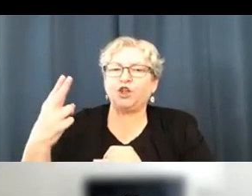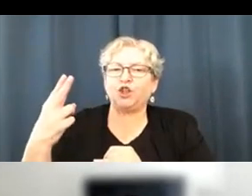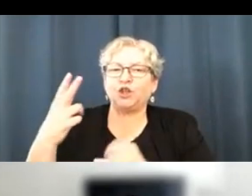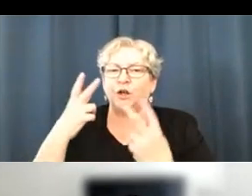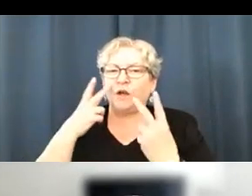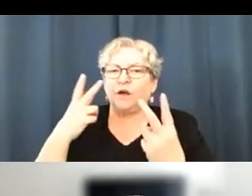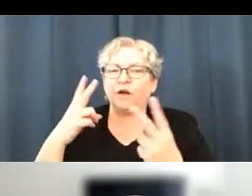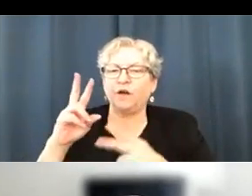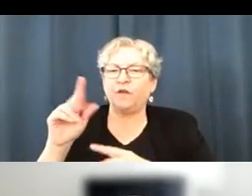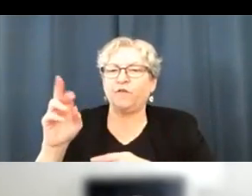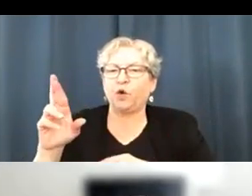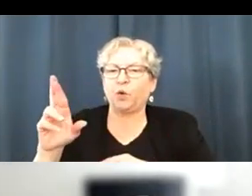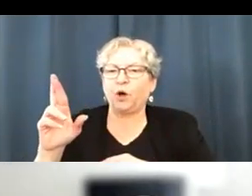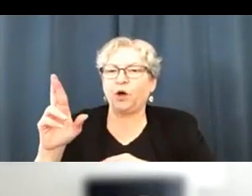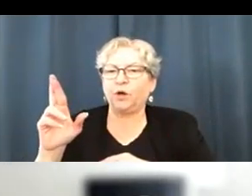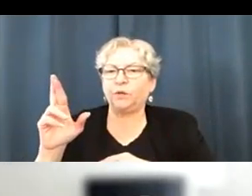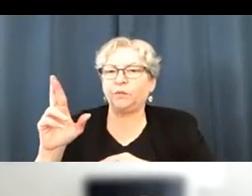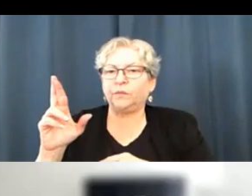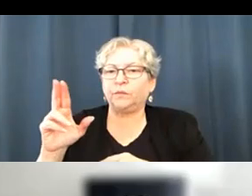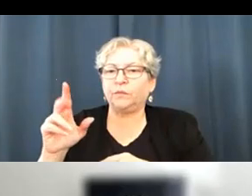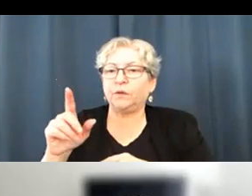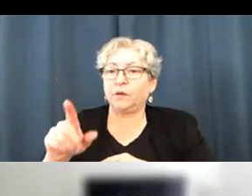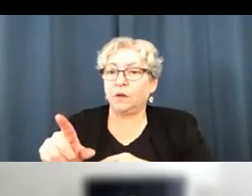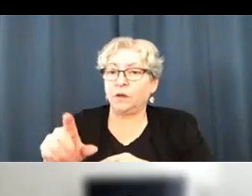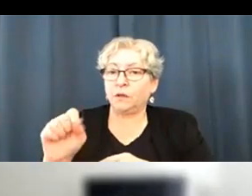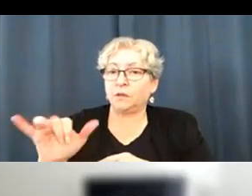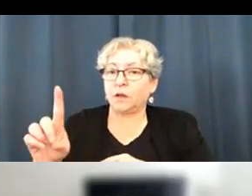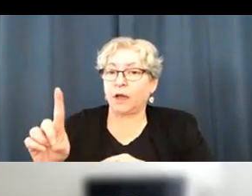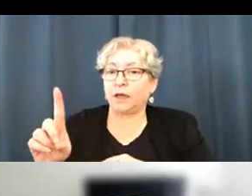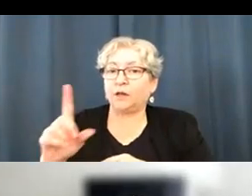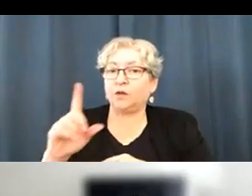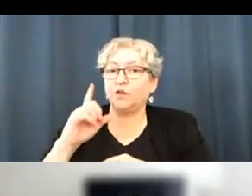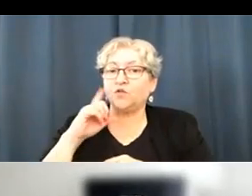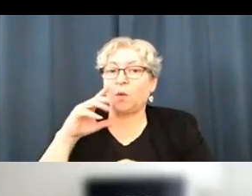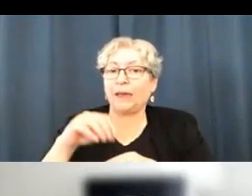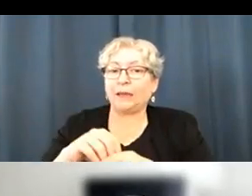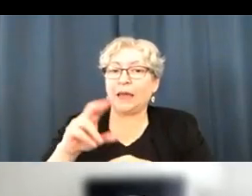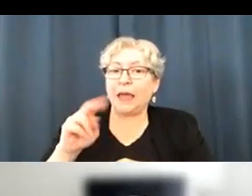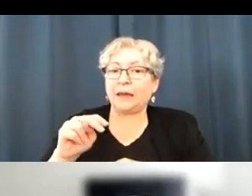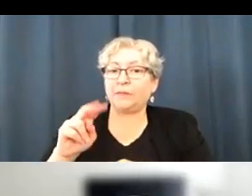So, I don't know if you've used the speech viewer recently, but on NVDA, which is the screen reader we've used